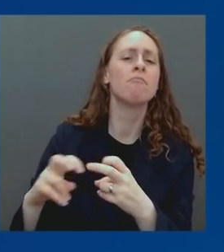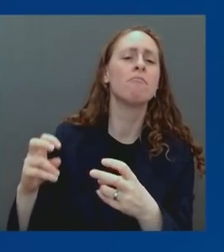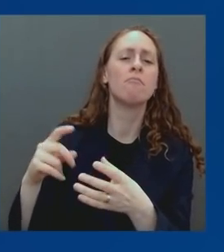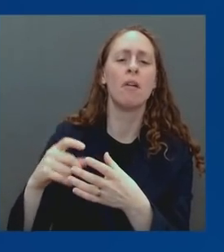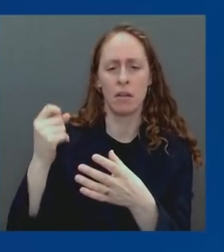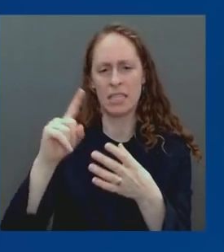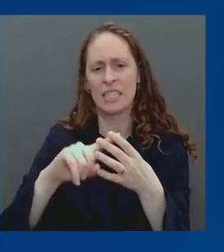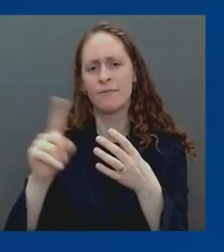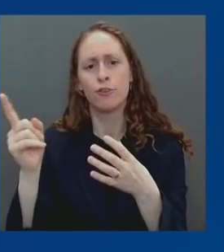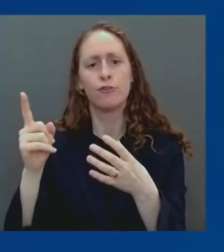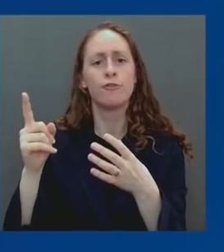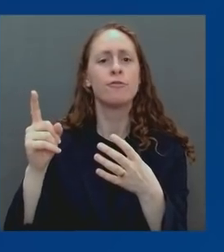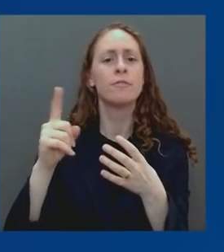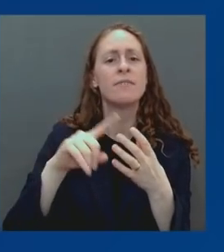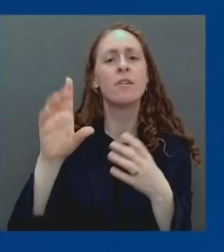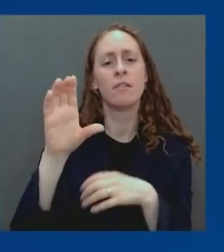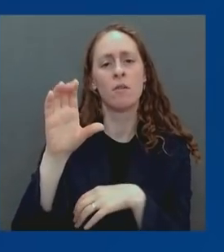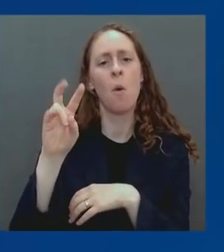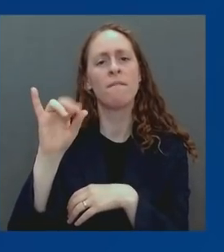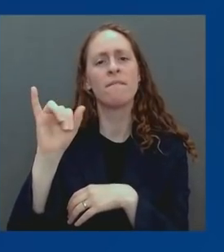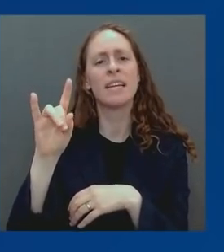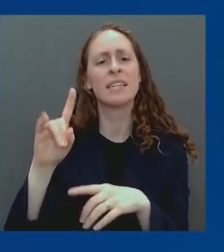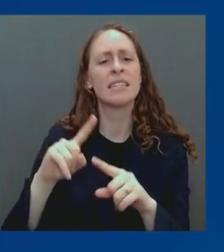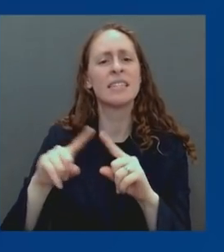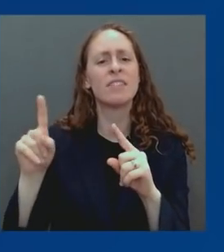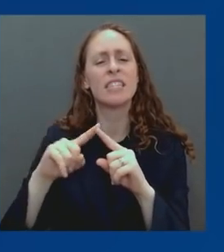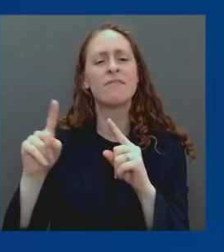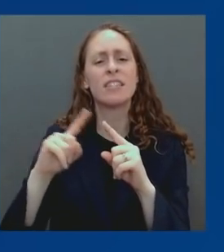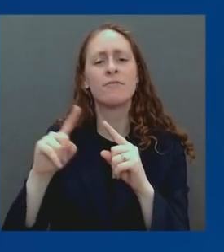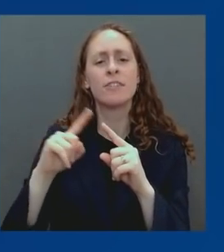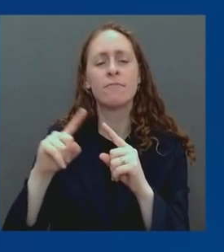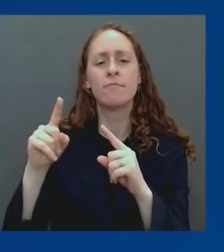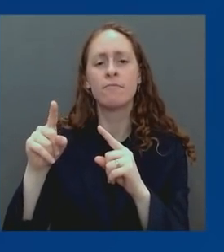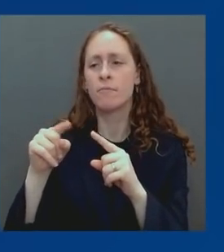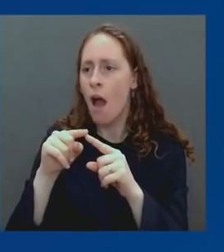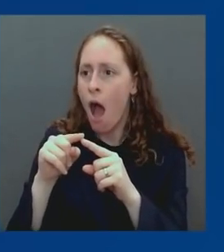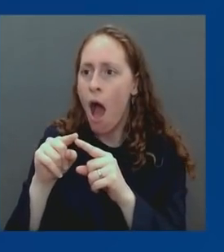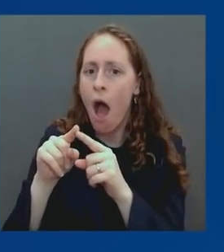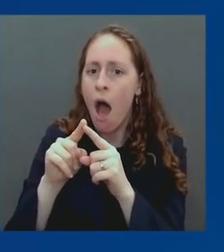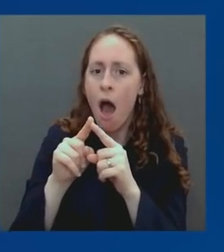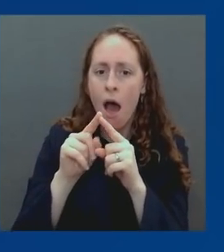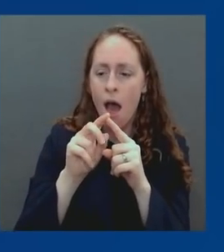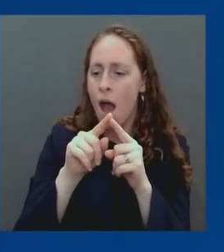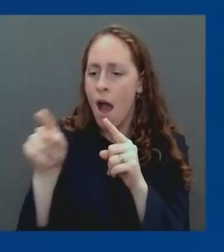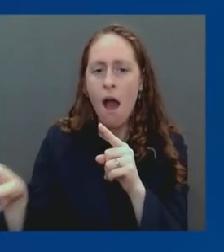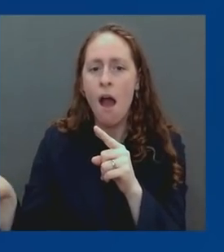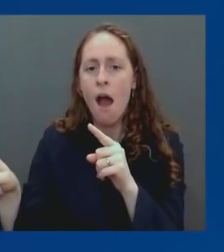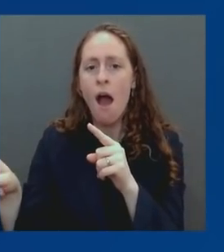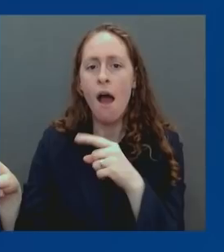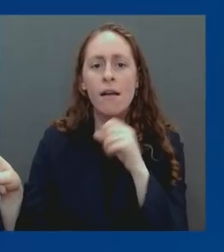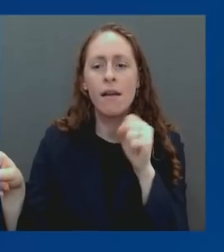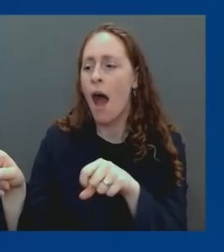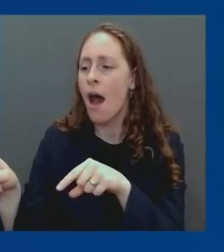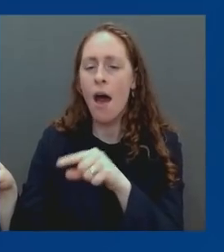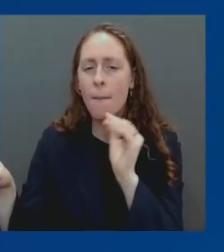We planned to do that by selecting out anywhere from 10 to 20 families of viruses